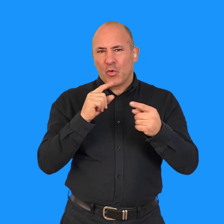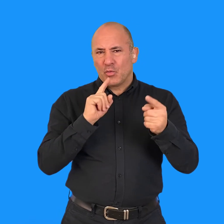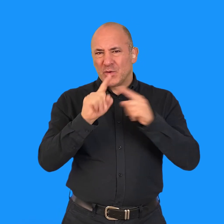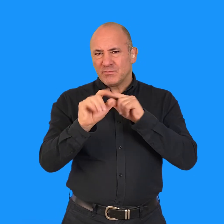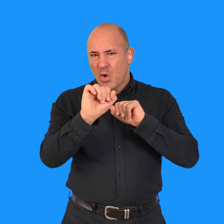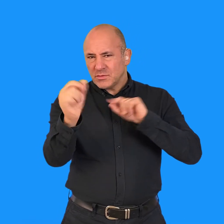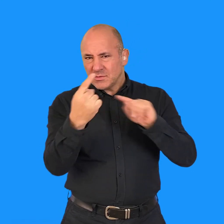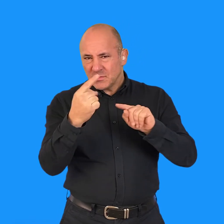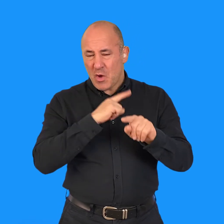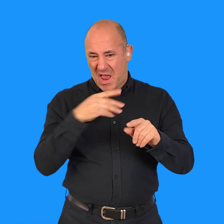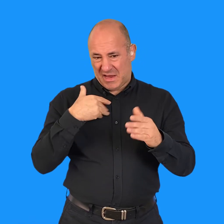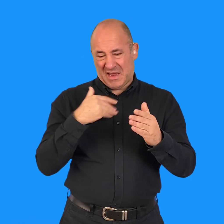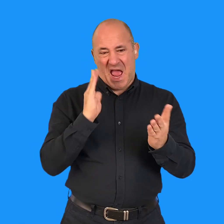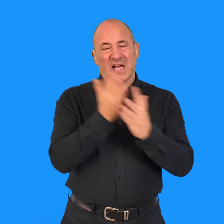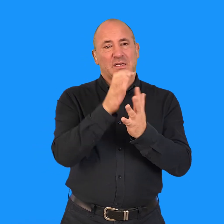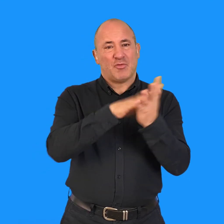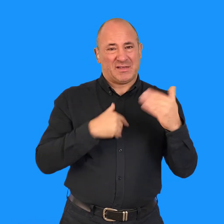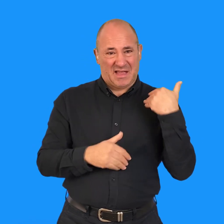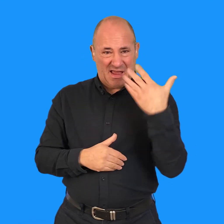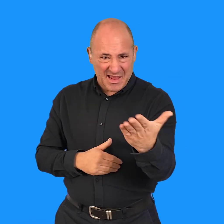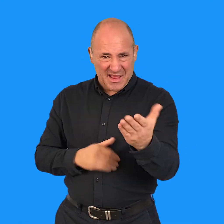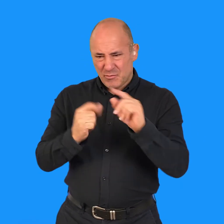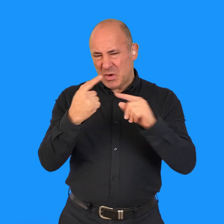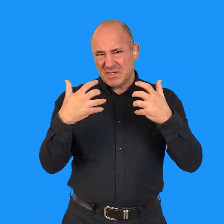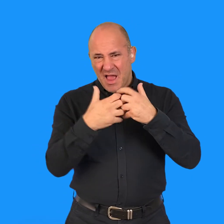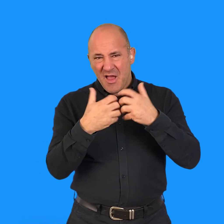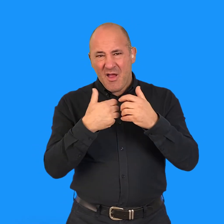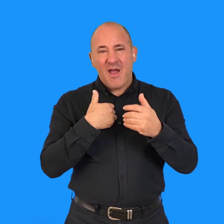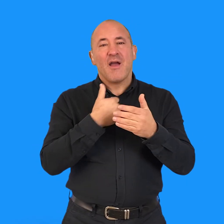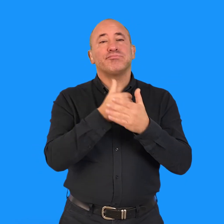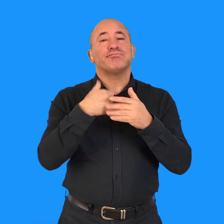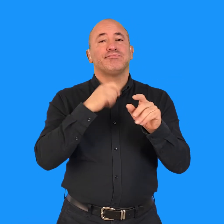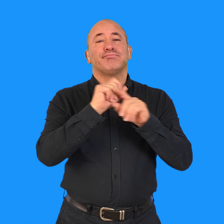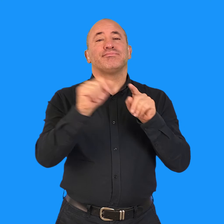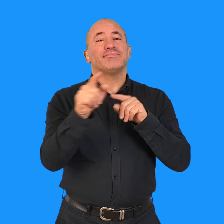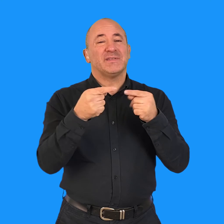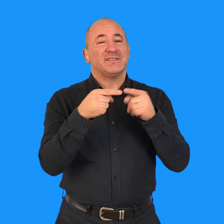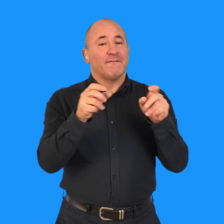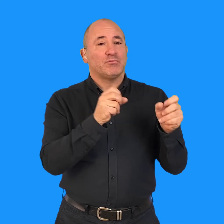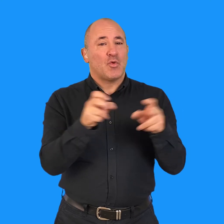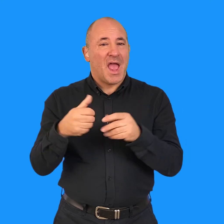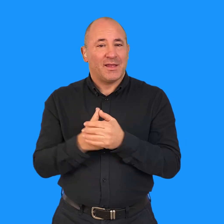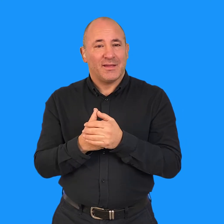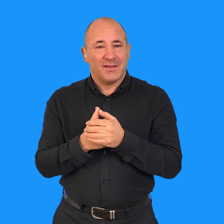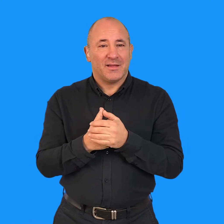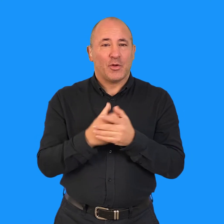often questions like how people have responded once it's been sent to them, because I used to send it in a different way,